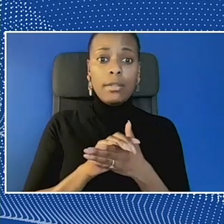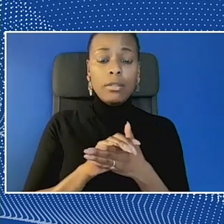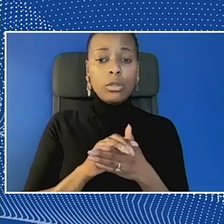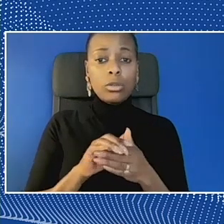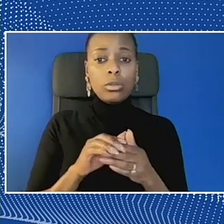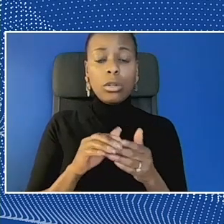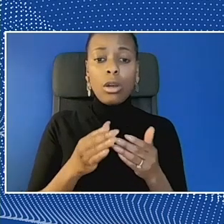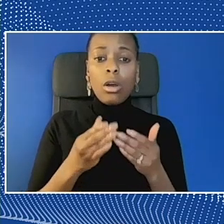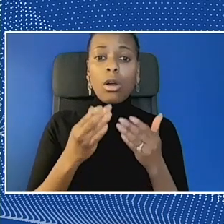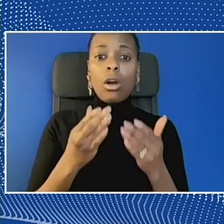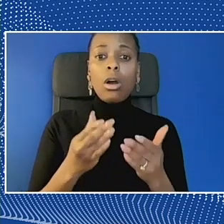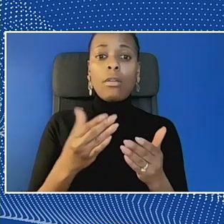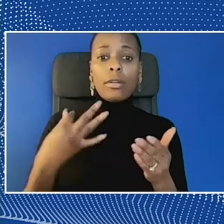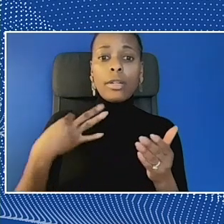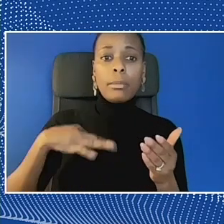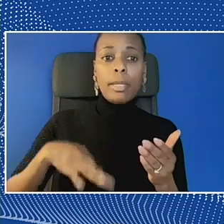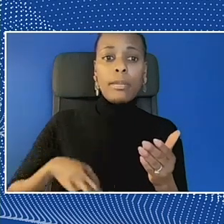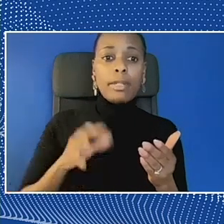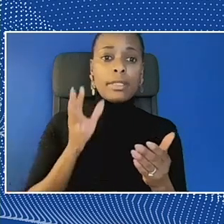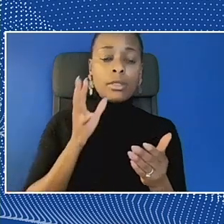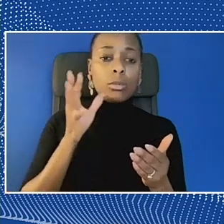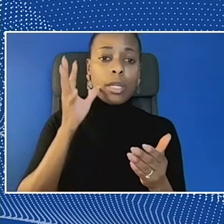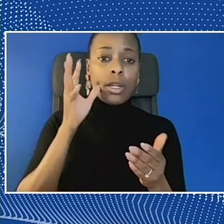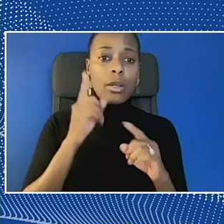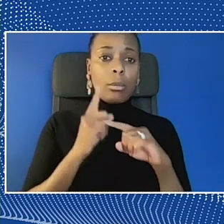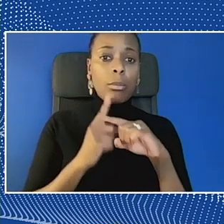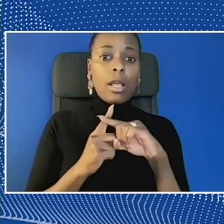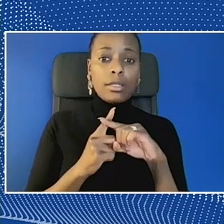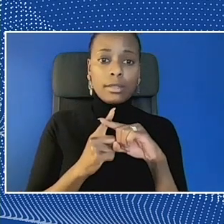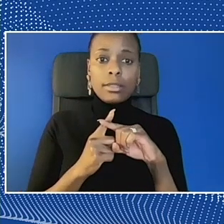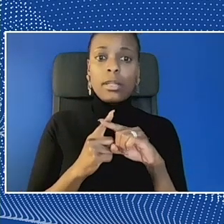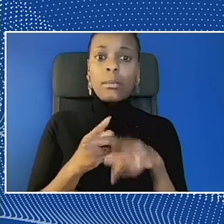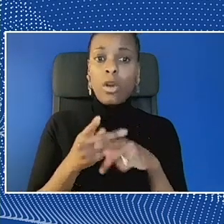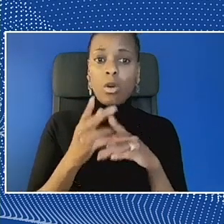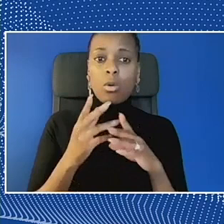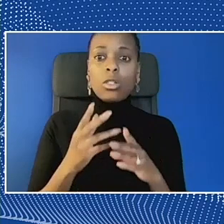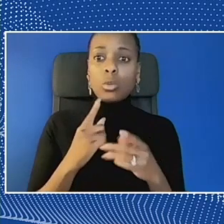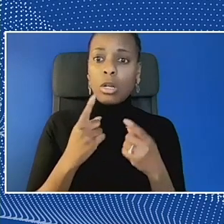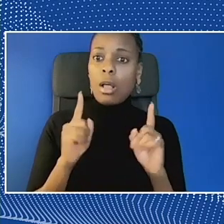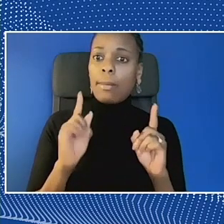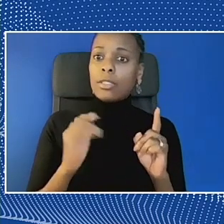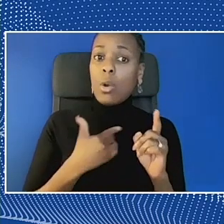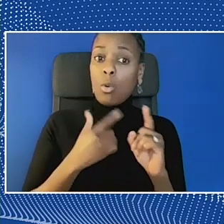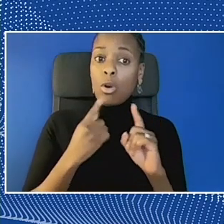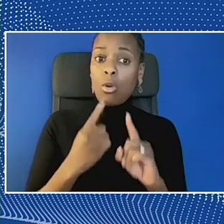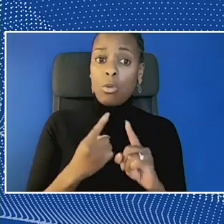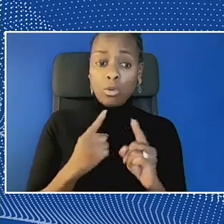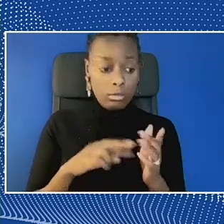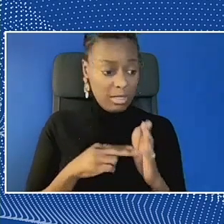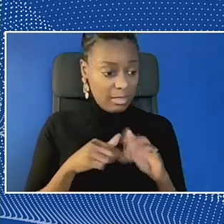accomplish our goals. Are you saying now under this regulation, it would be made explicit that Parent PLUS